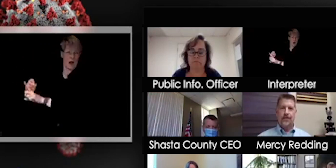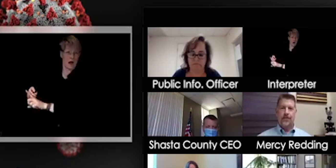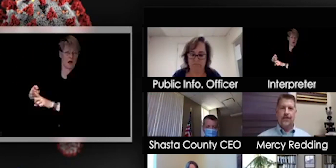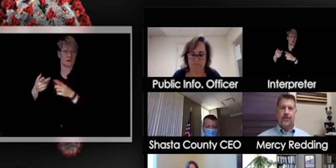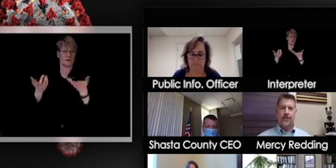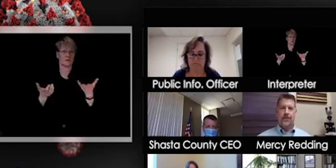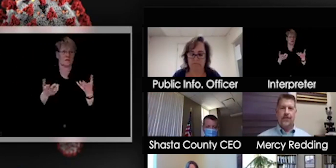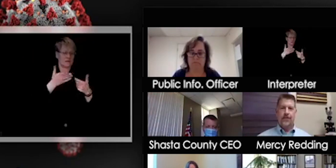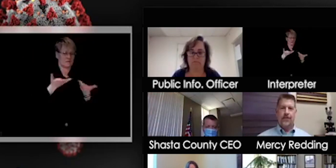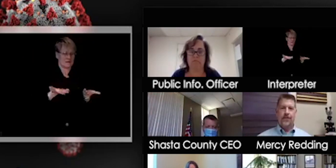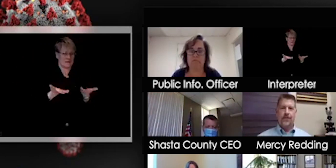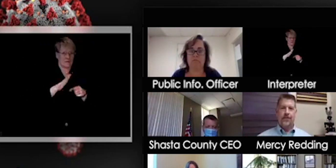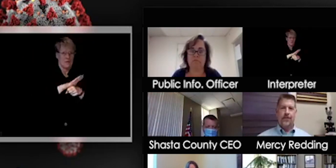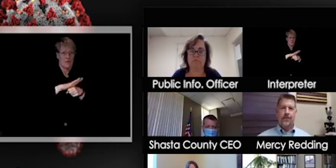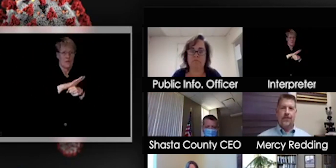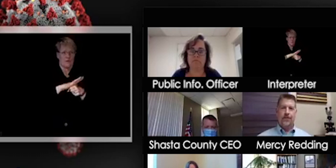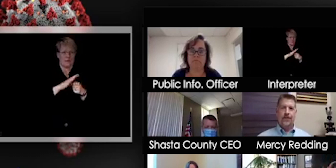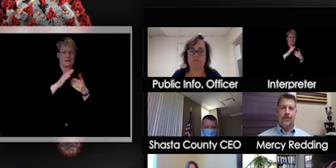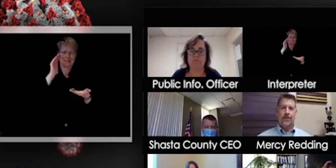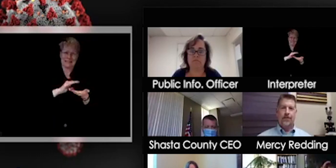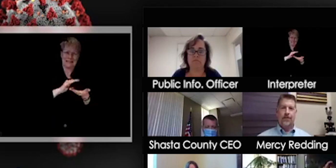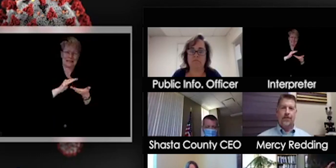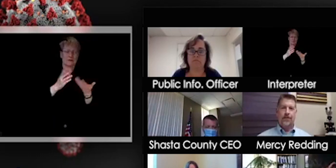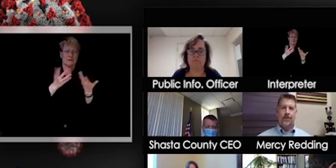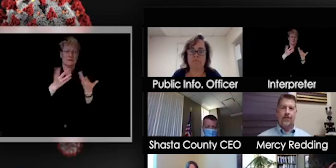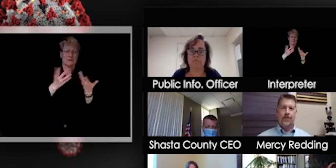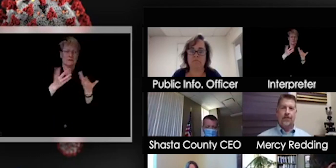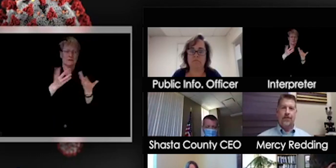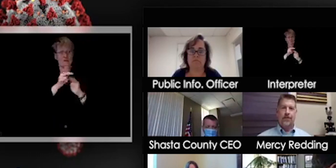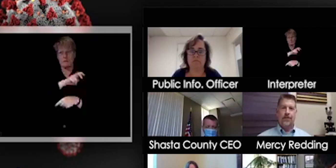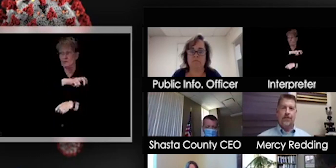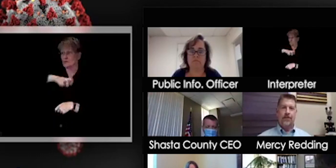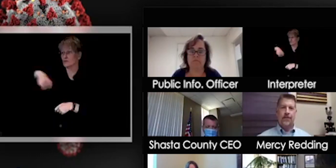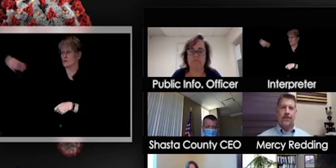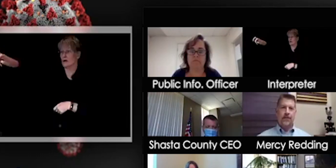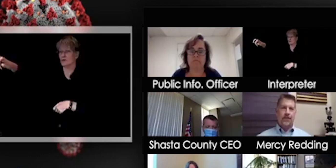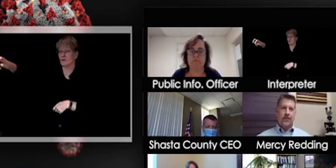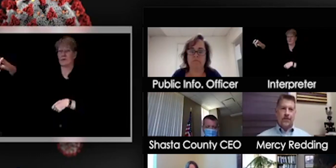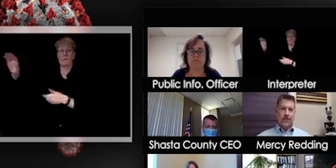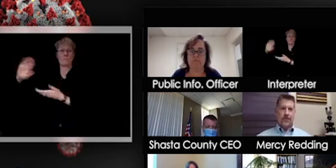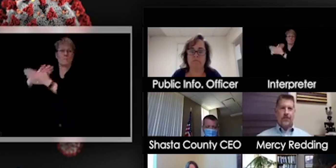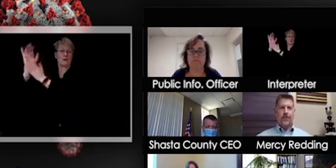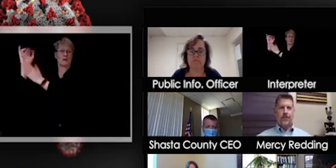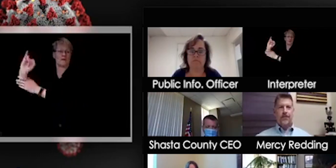elsewhere and come back to their community or visitors from other communities come, stay